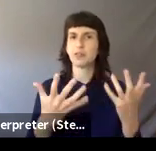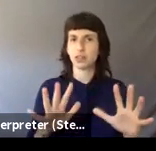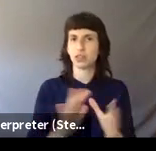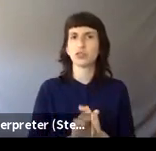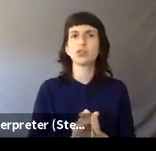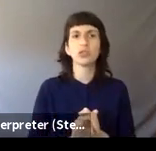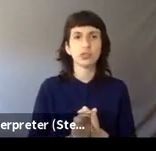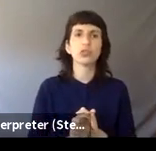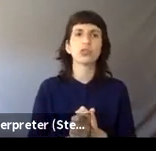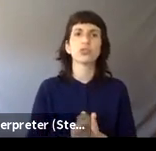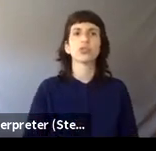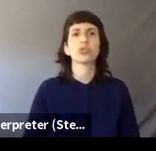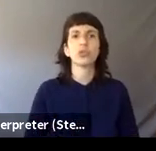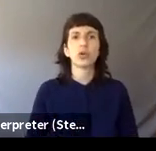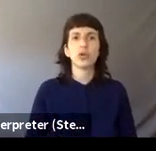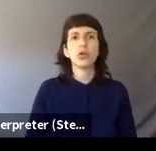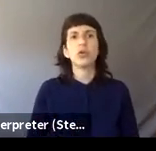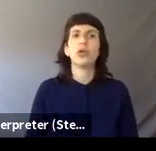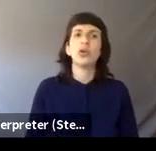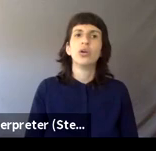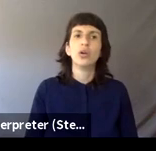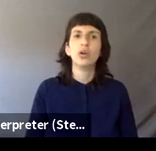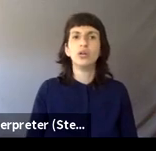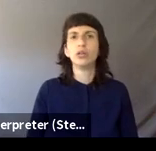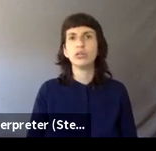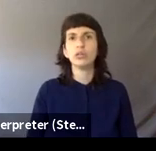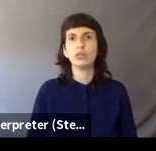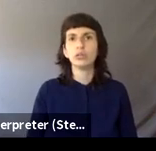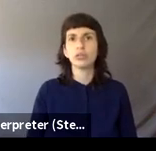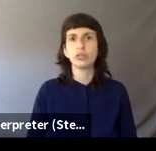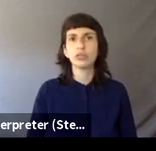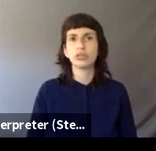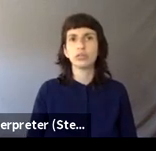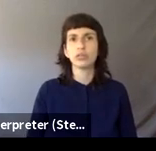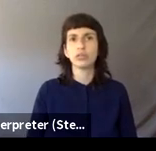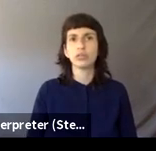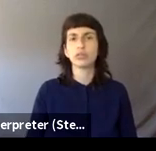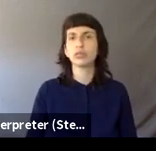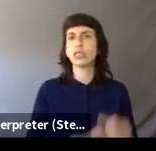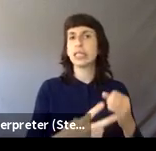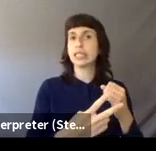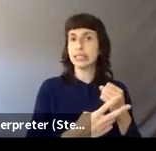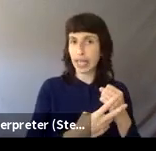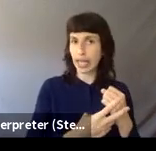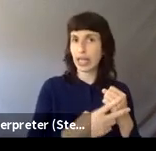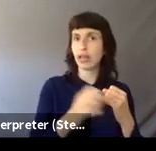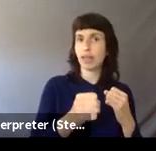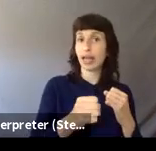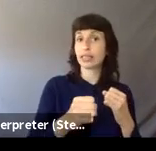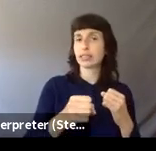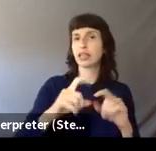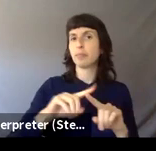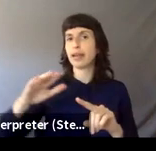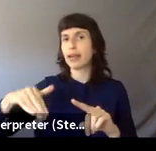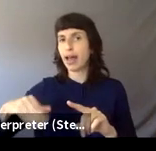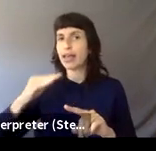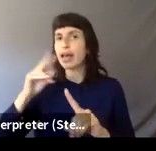know, like formative or maybe there's quiz category. As you add categories, you can tag them, and then in the grades you'll see where that comes into play.